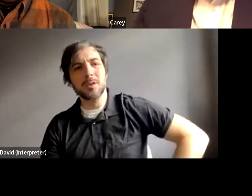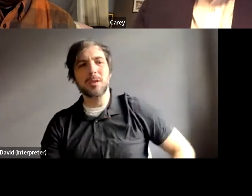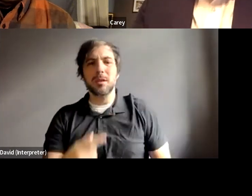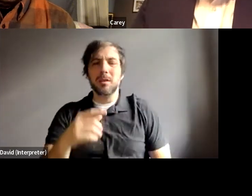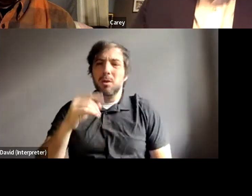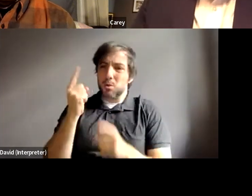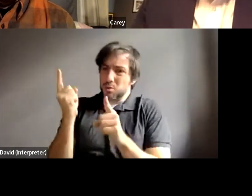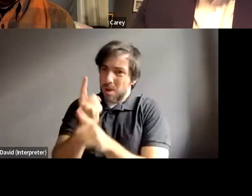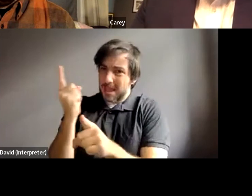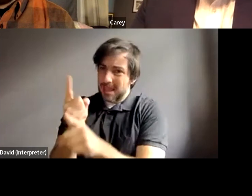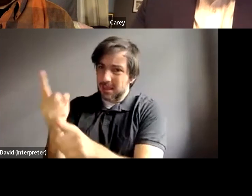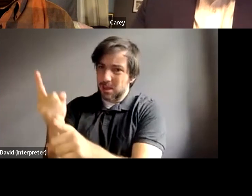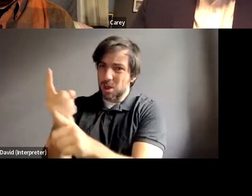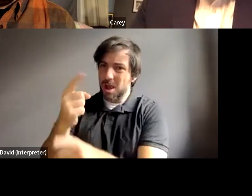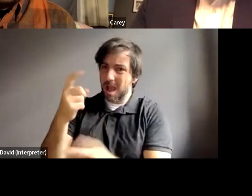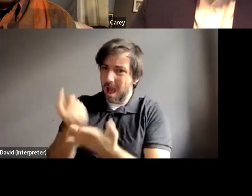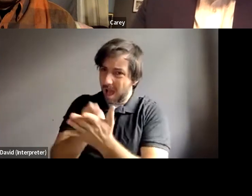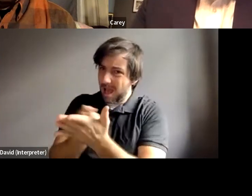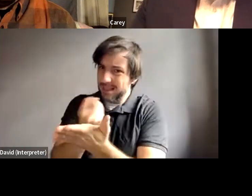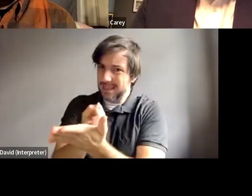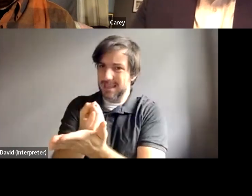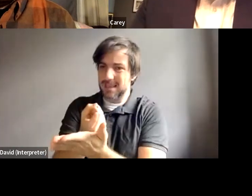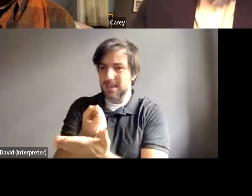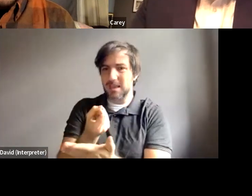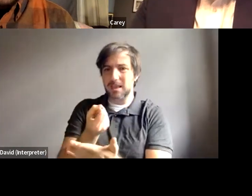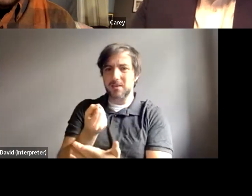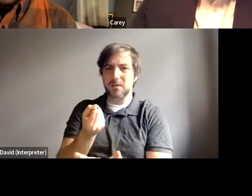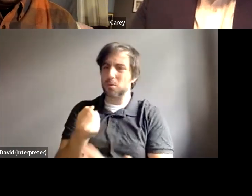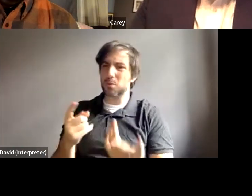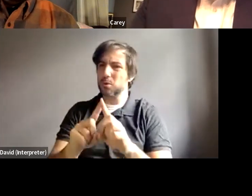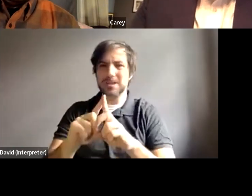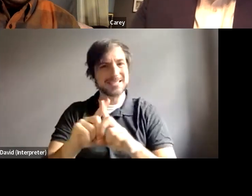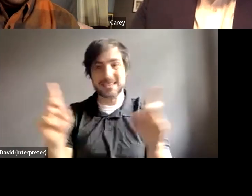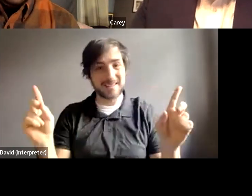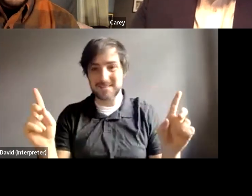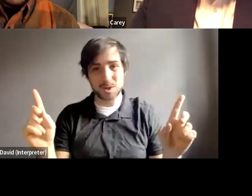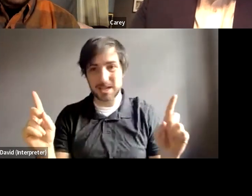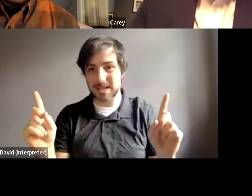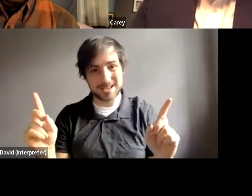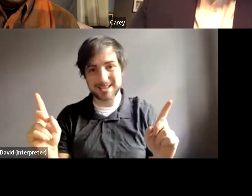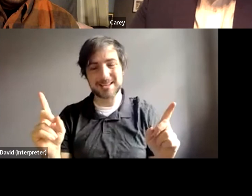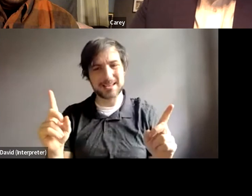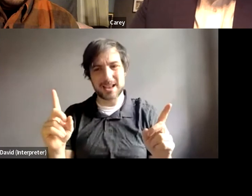is completely different, and there are some thing s taught to regular hockey players that we may not work on in the blind